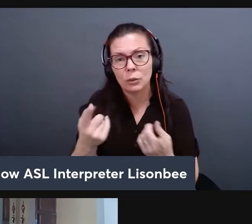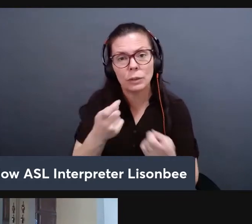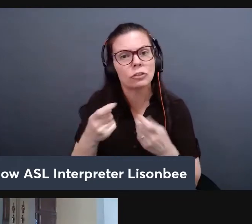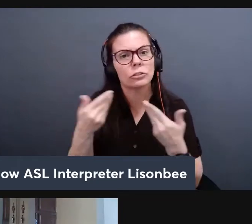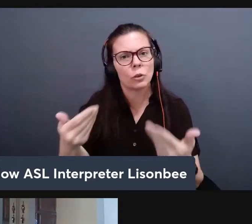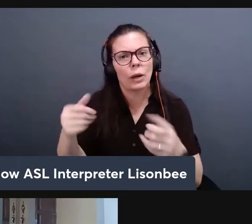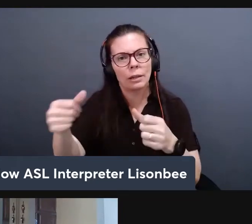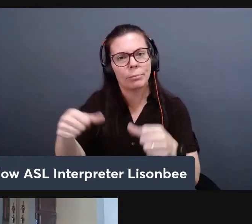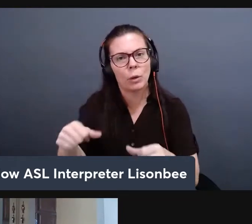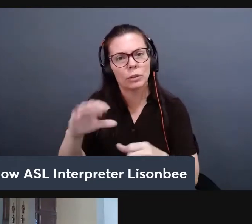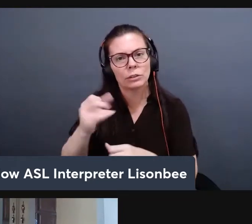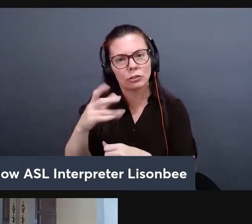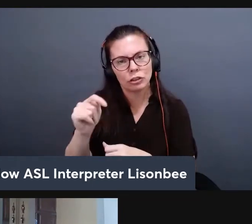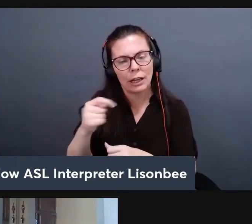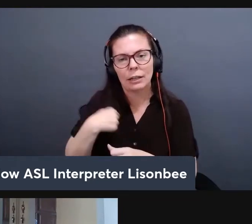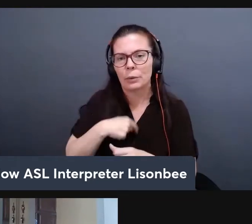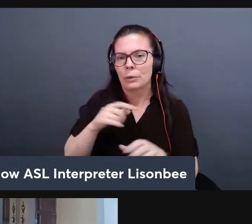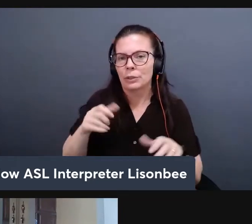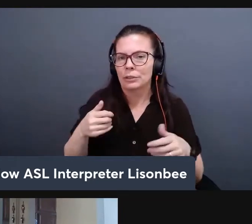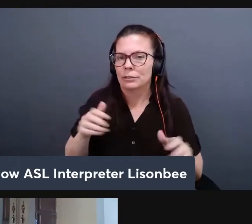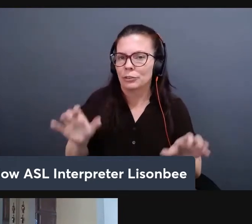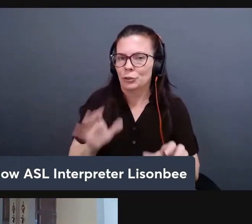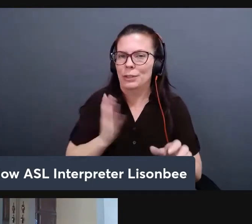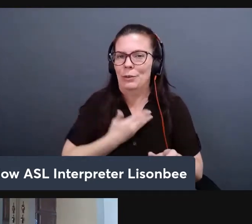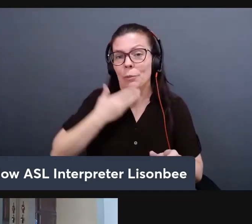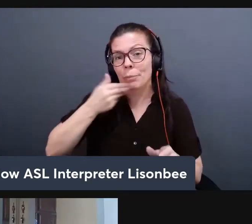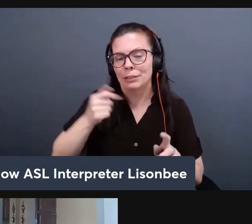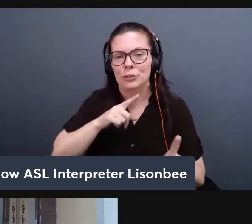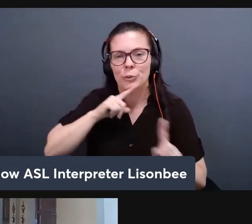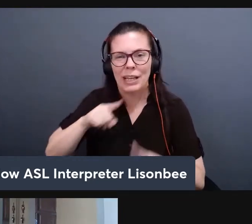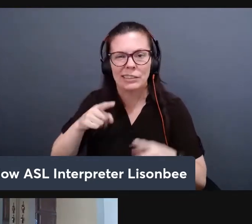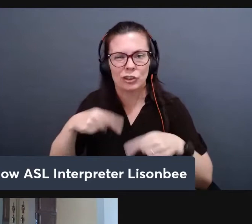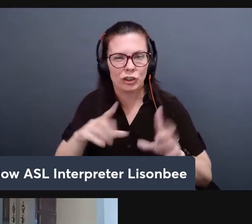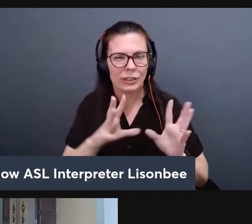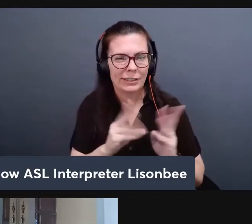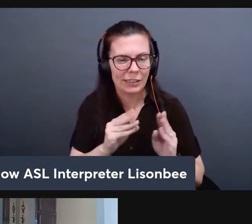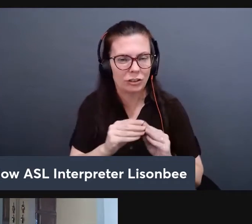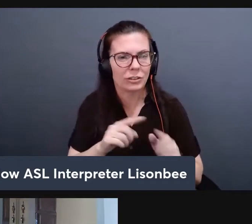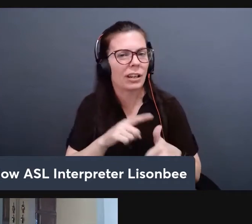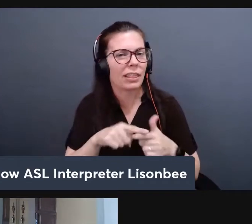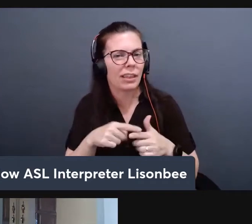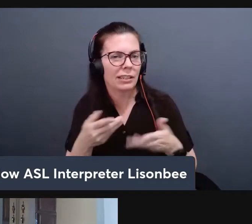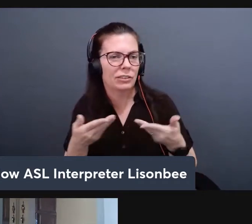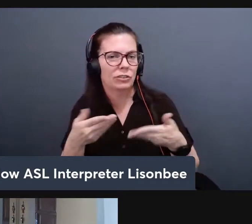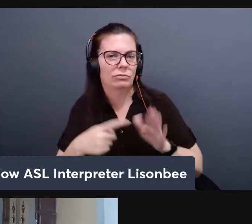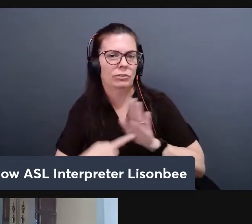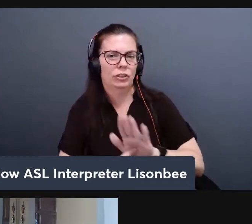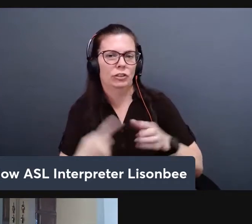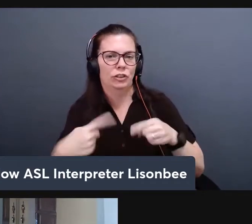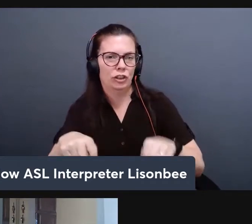We'll do our best to answer them during this session and then during the demo as well. So don't hesitate to ask any more questions.